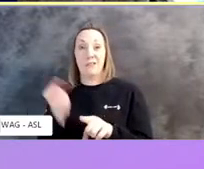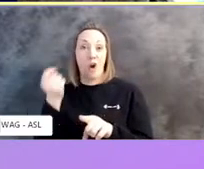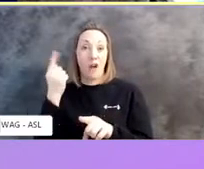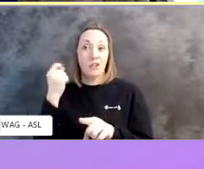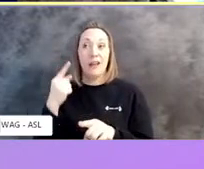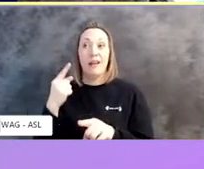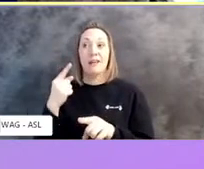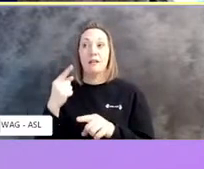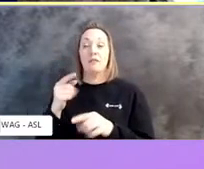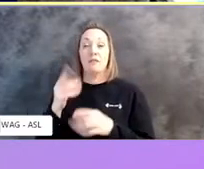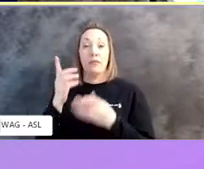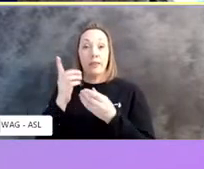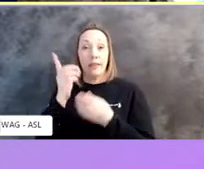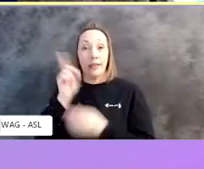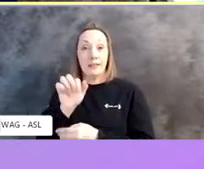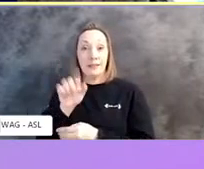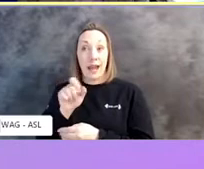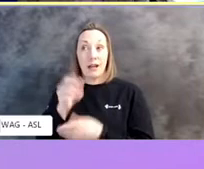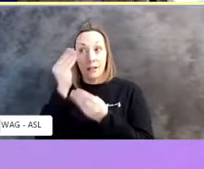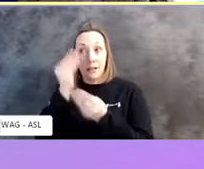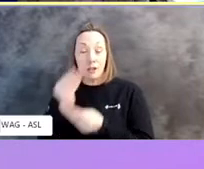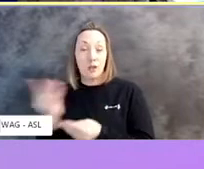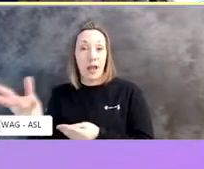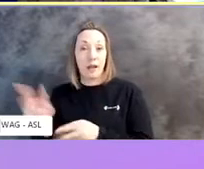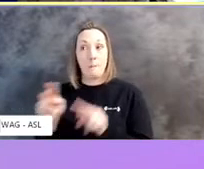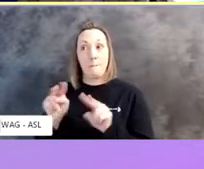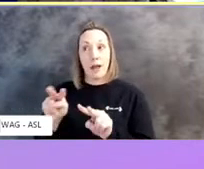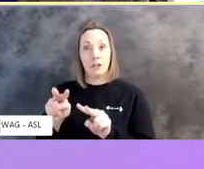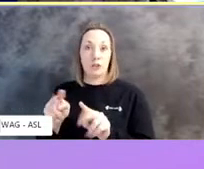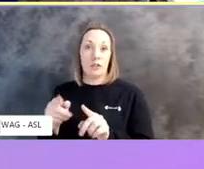Everything from introducing the directive to public